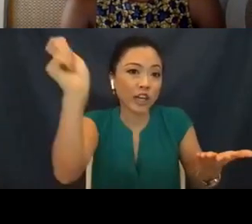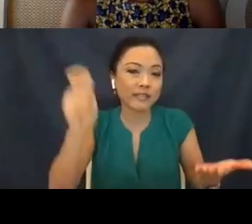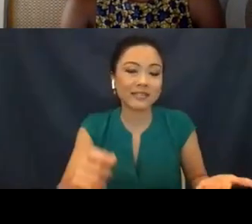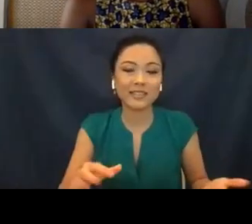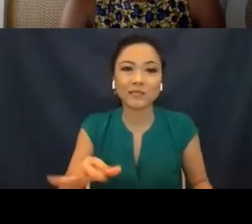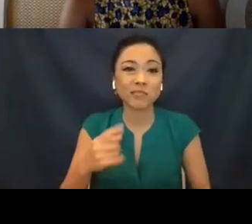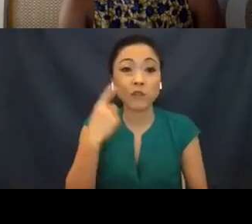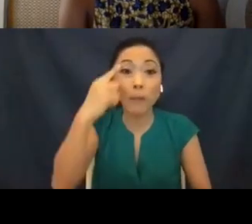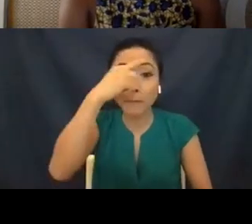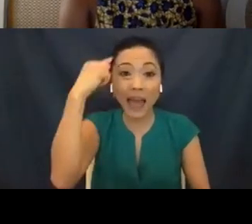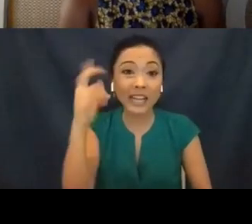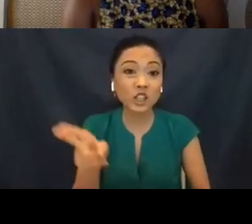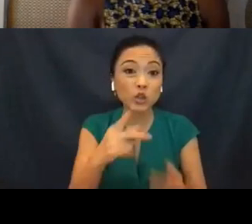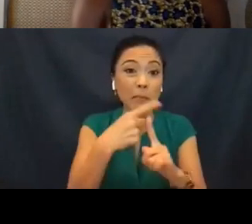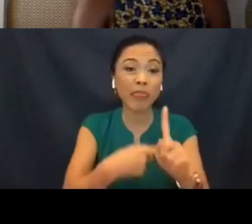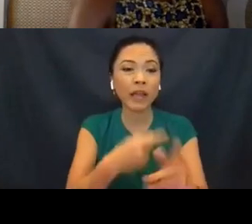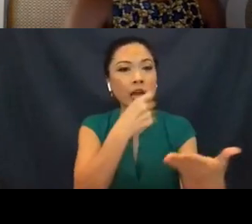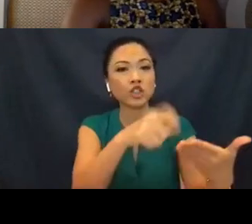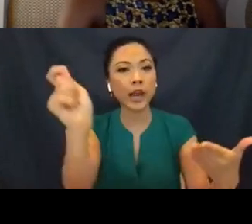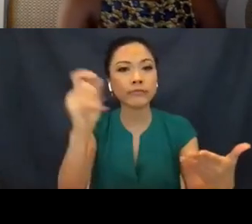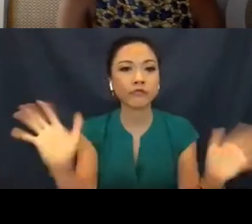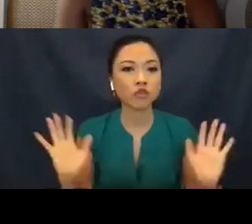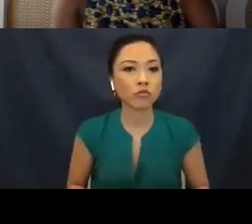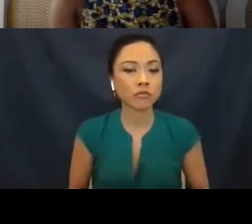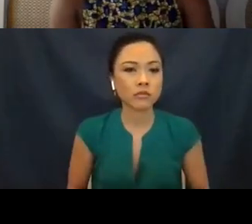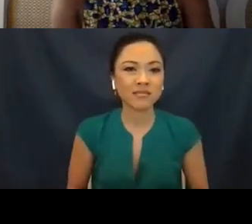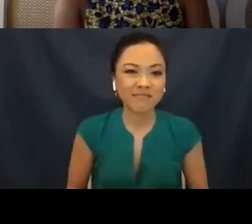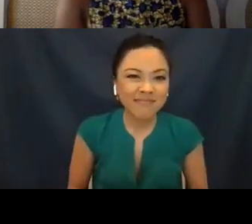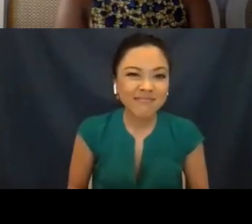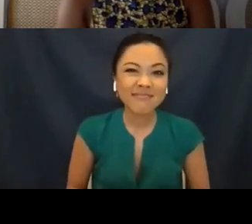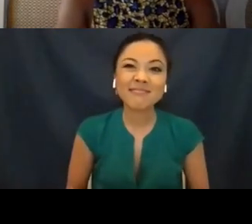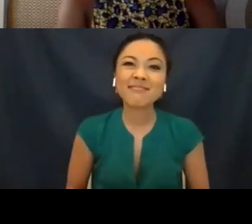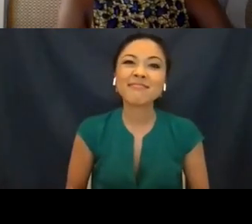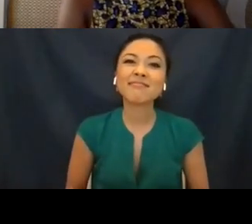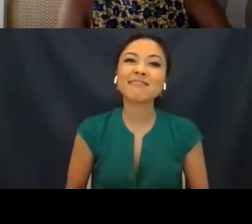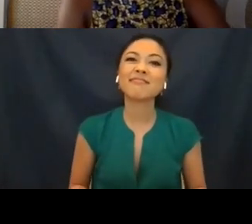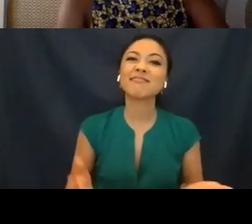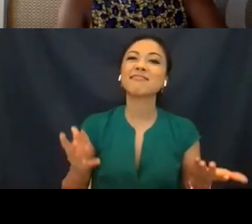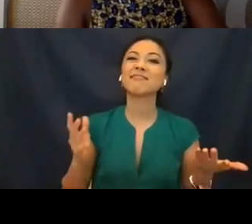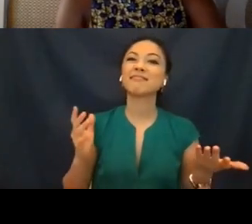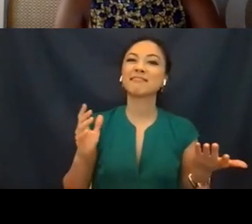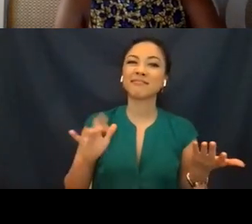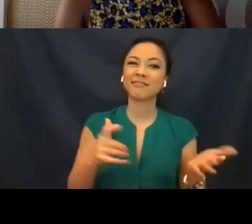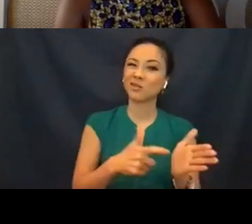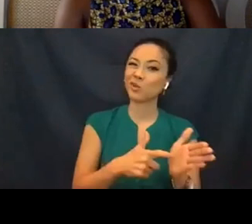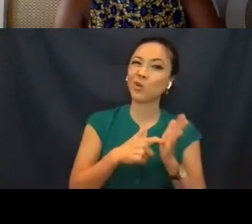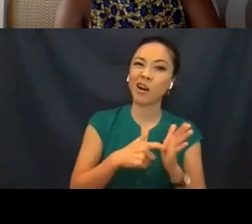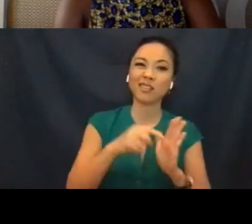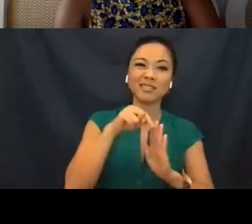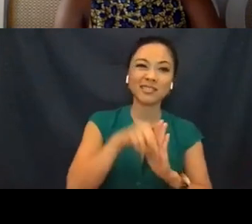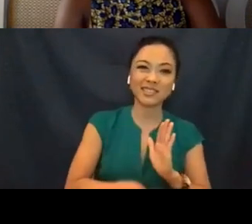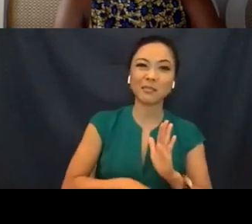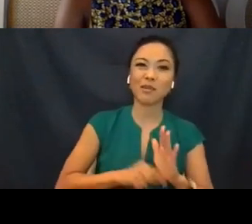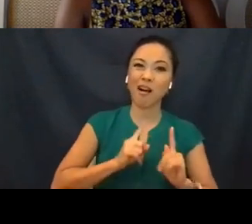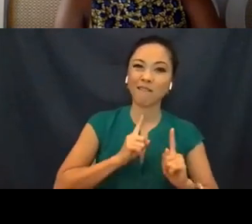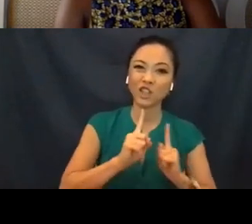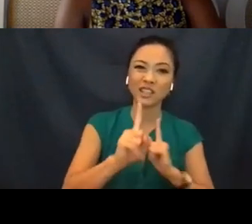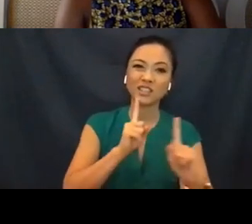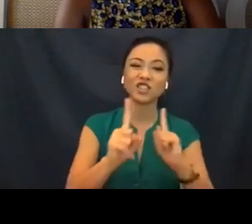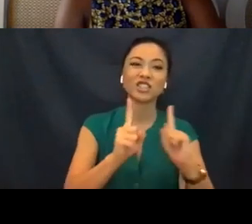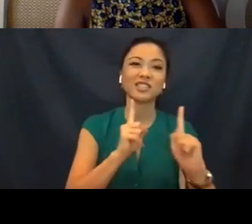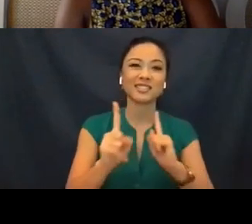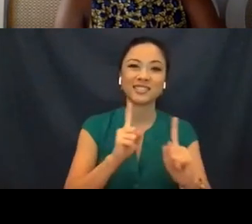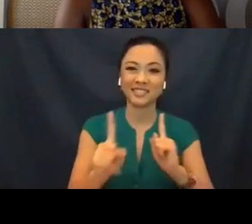healing and there are deep conversations about how we have been perpetrating these